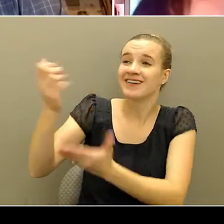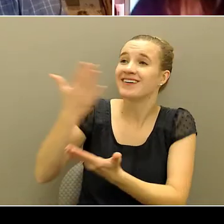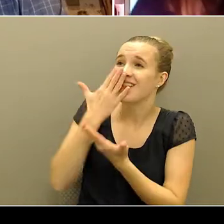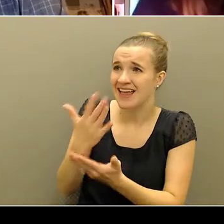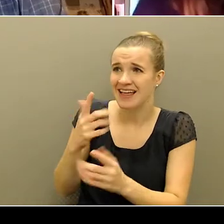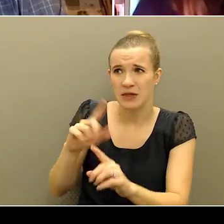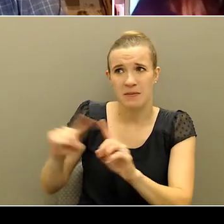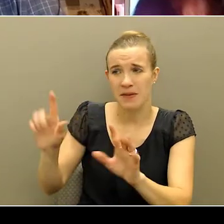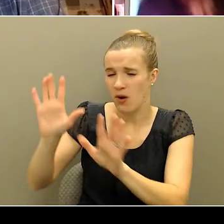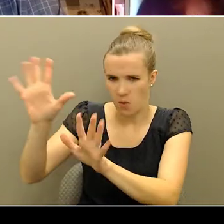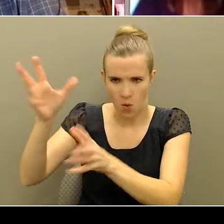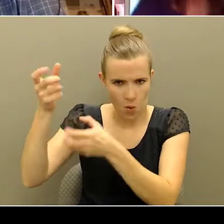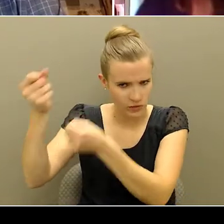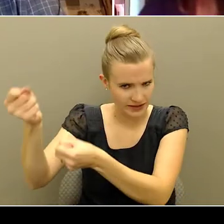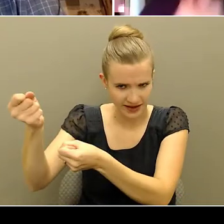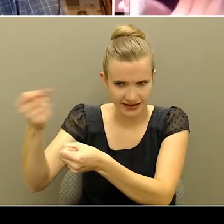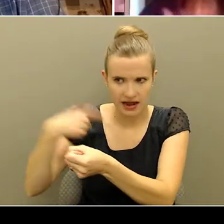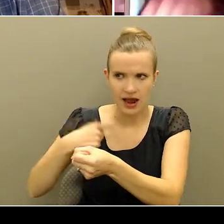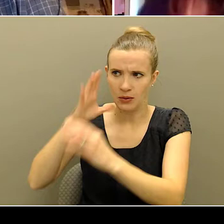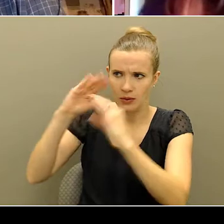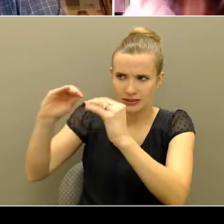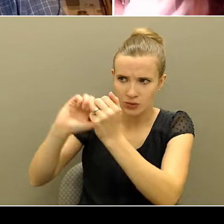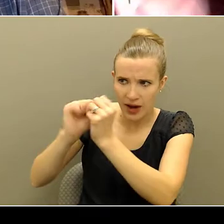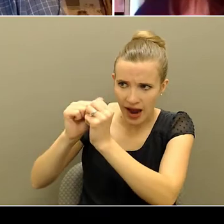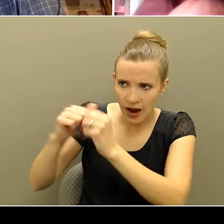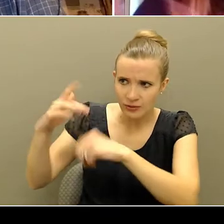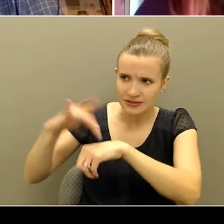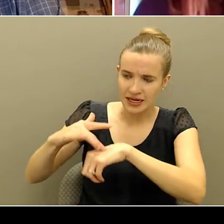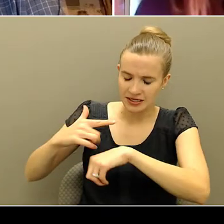know, you need to hold me under here or you need to do this or that or be sure